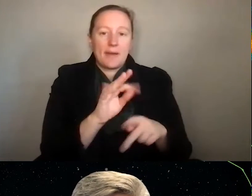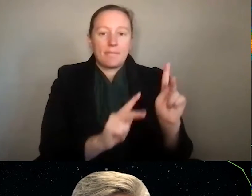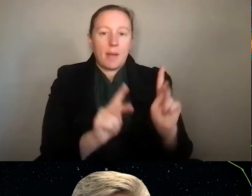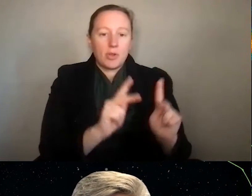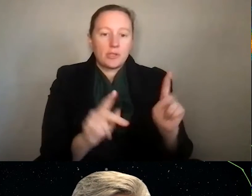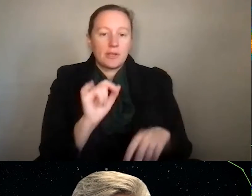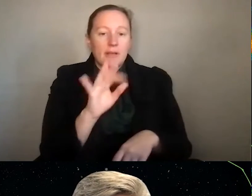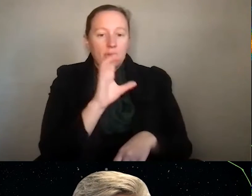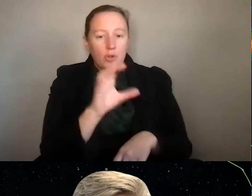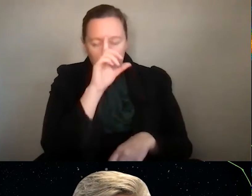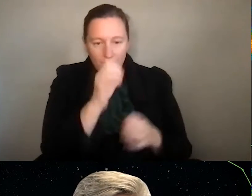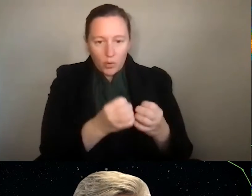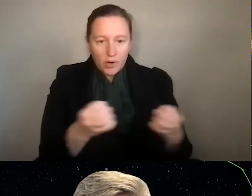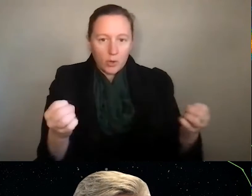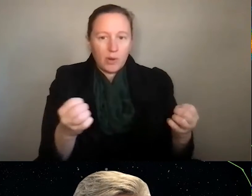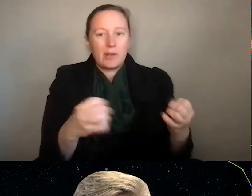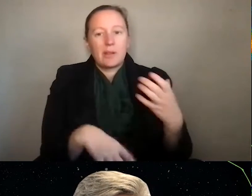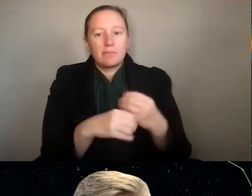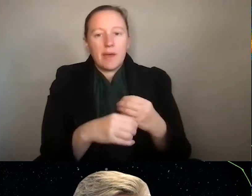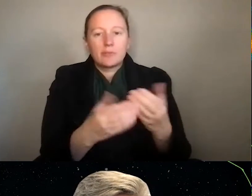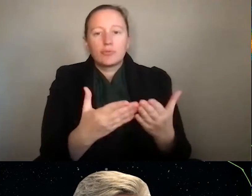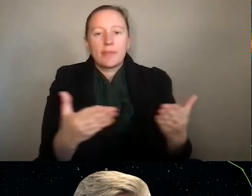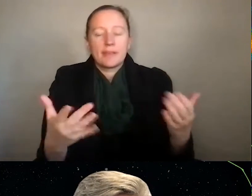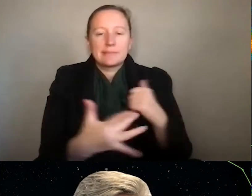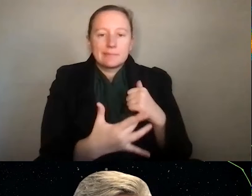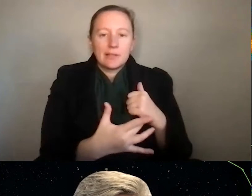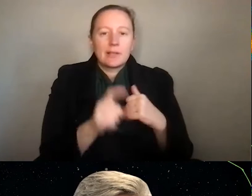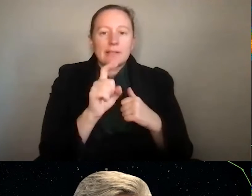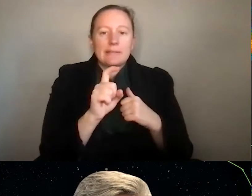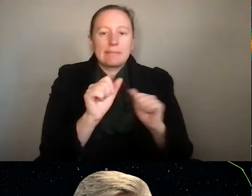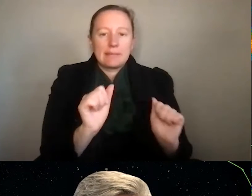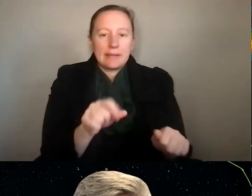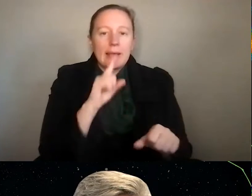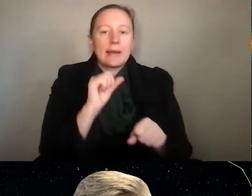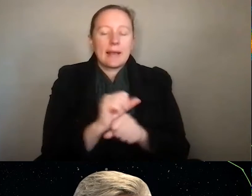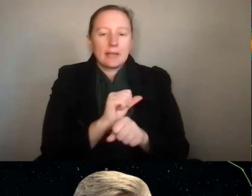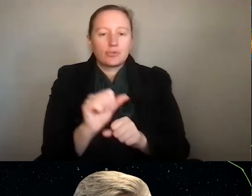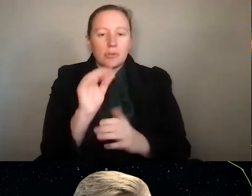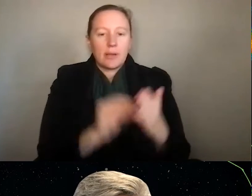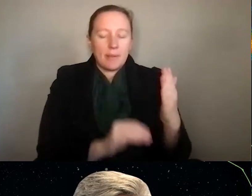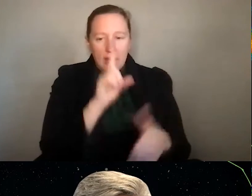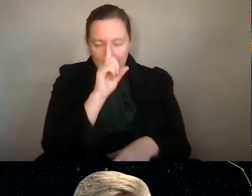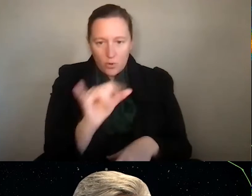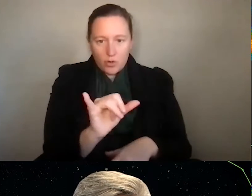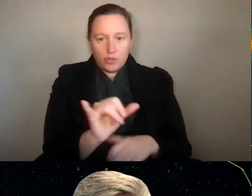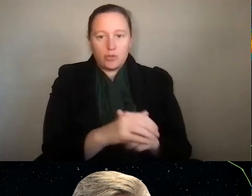equipment supplements out there that you can actually apply for as well that will assist you in